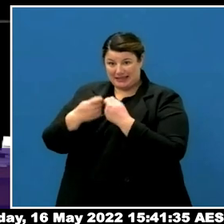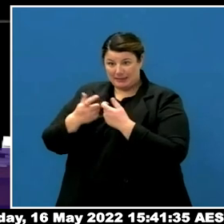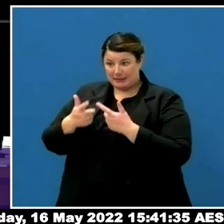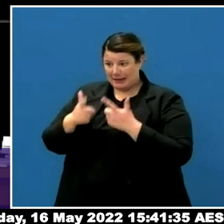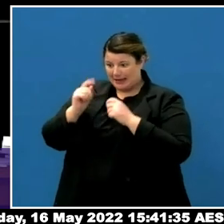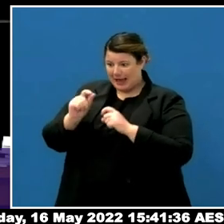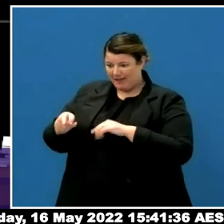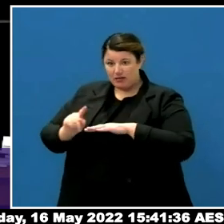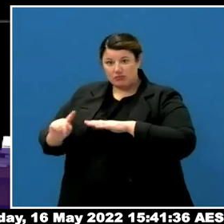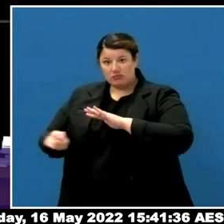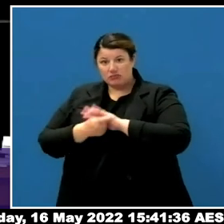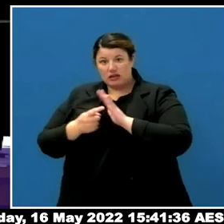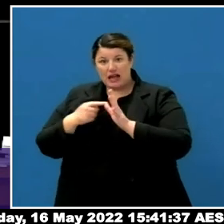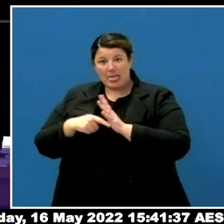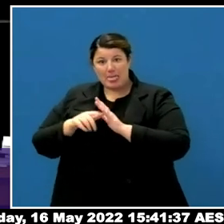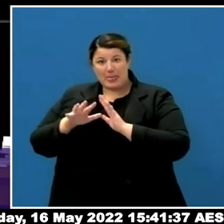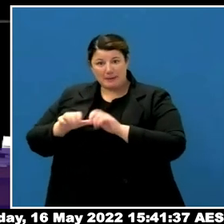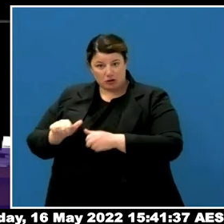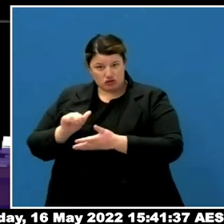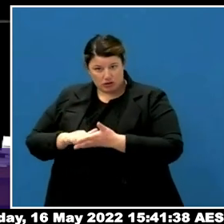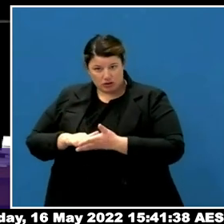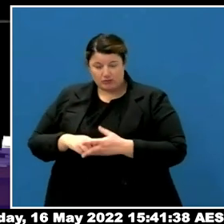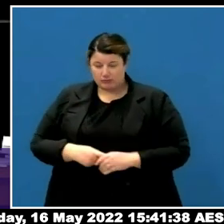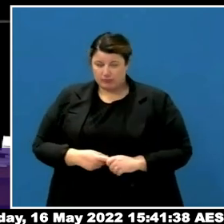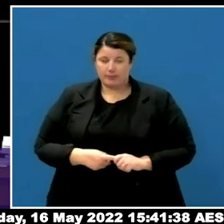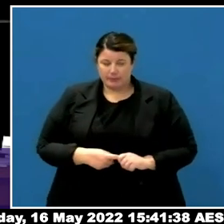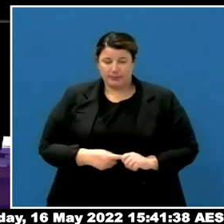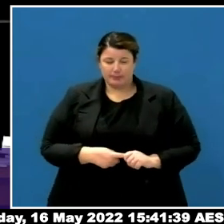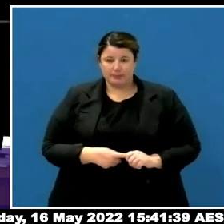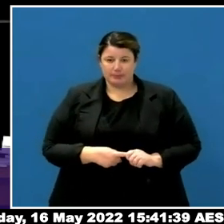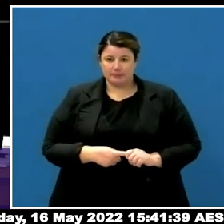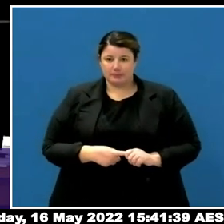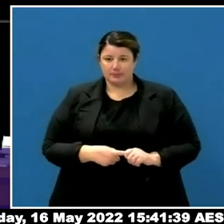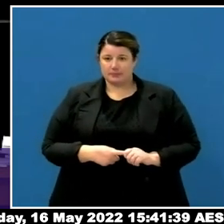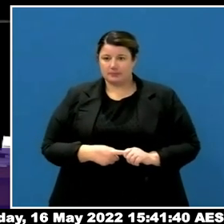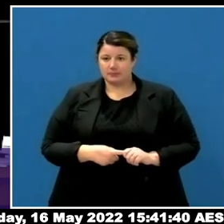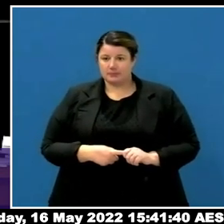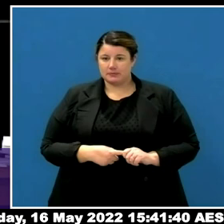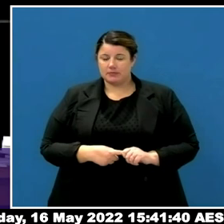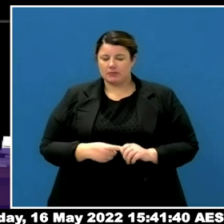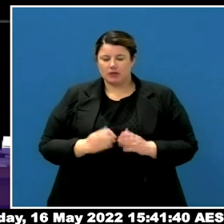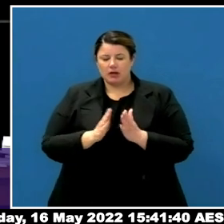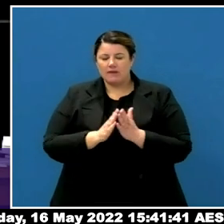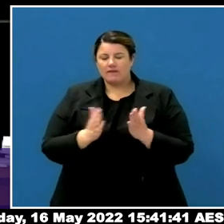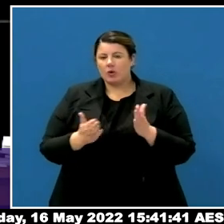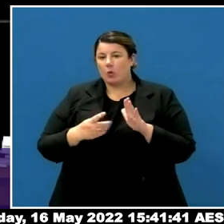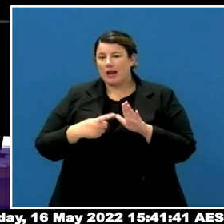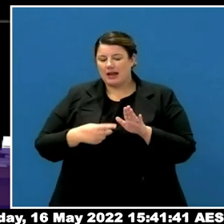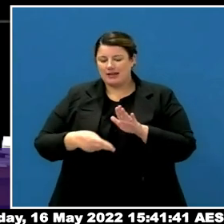happened? SUZIE: Yes. MR FOGARTY: Document behind hearing bundle A, tab 35. I think this is a series of emails.